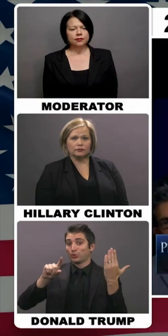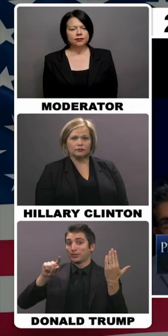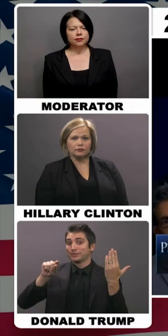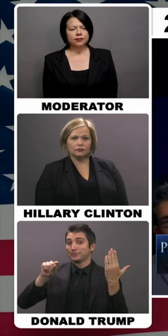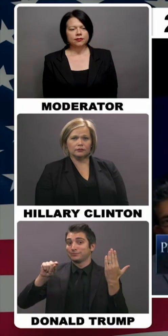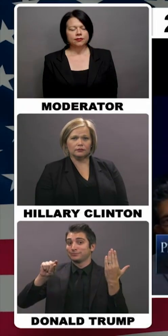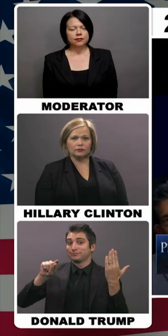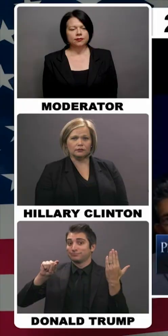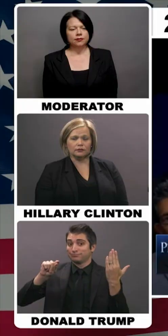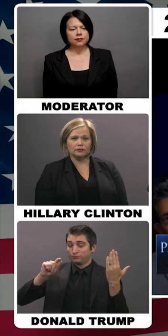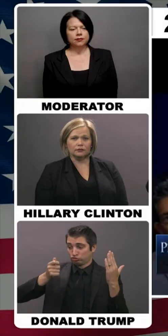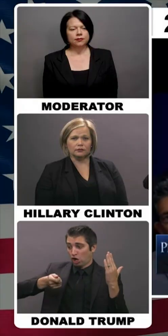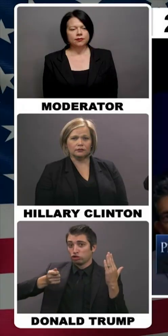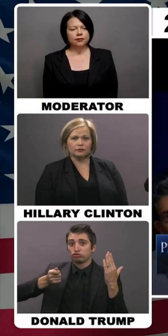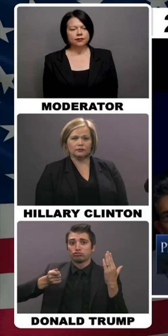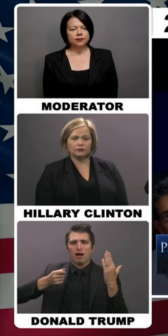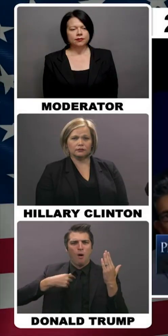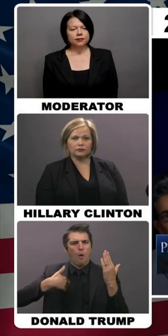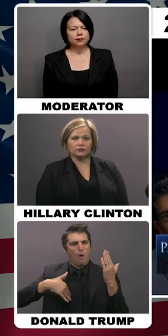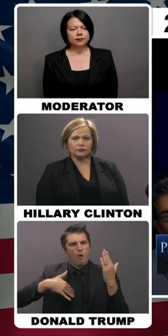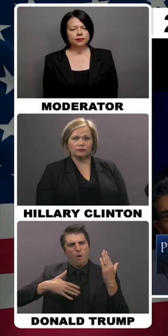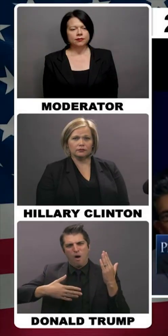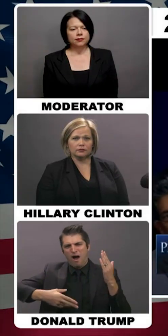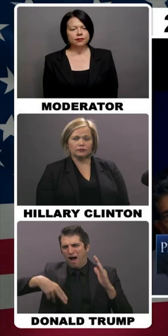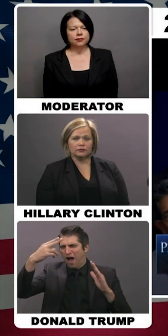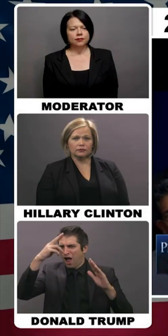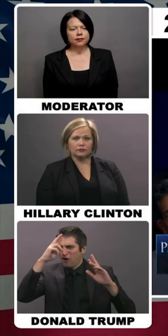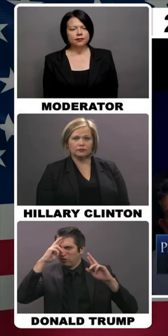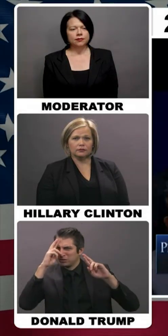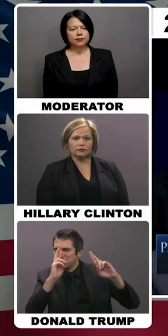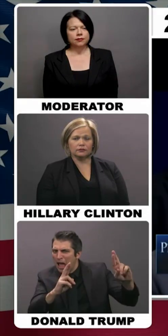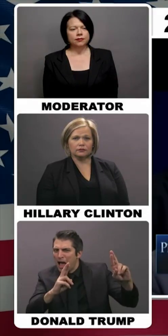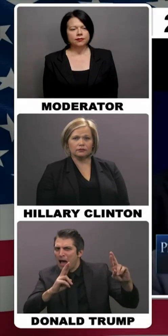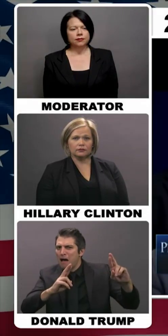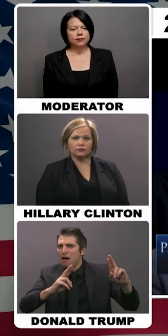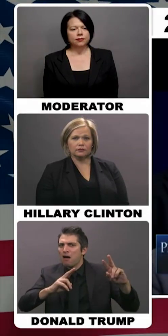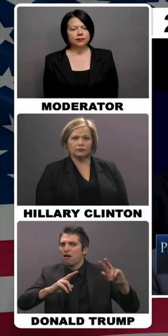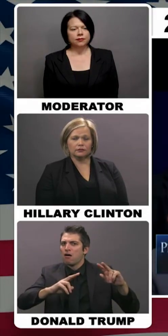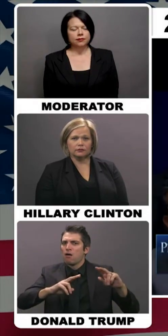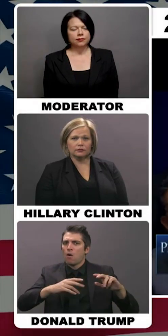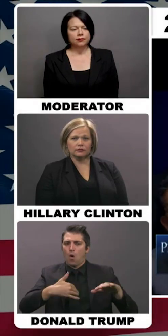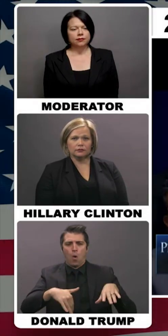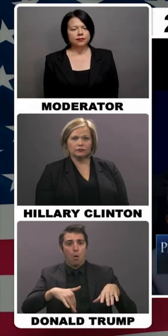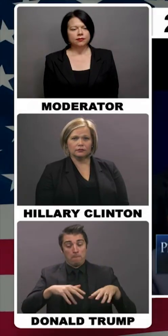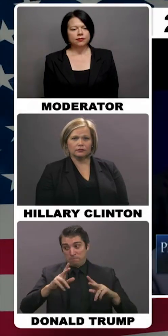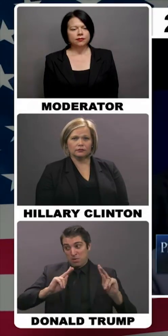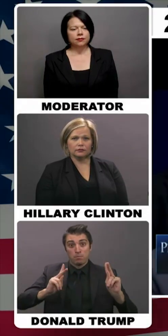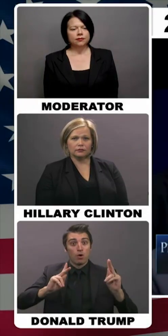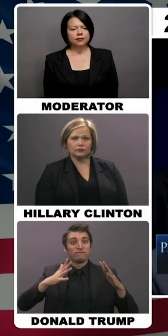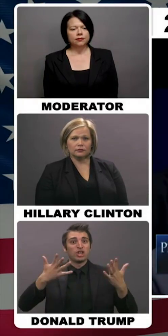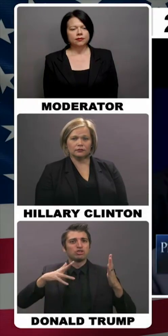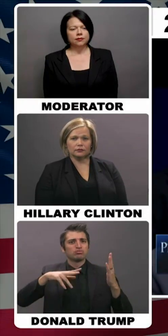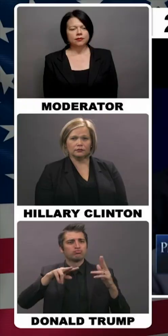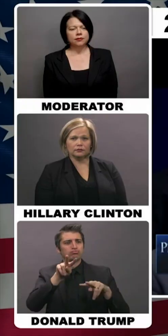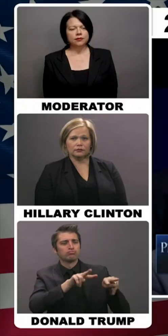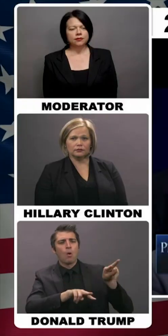Highly respected, highly thought of, and actually very beautifully reviewed by just about everybody,